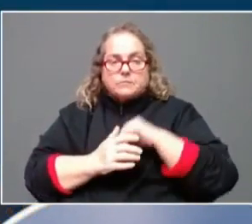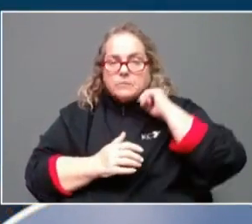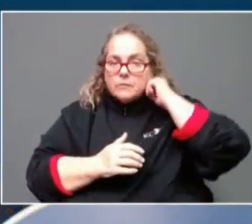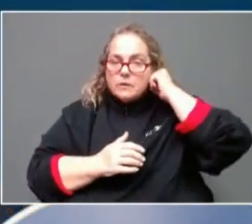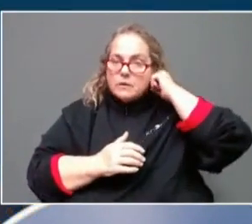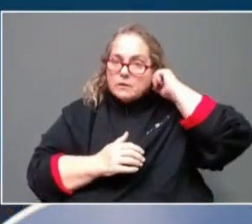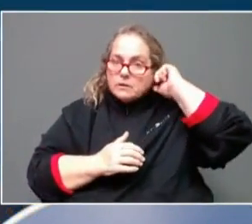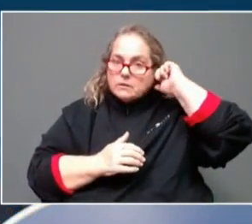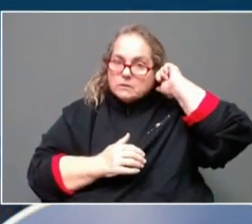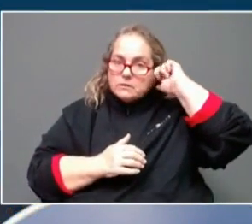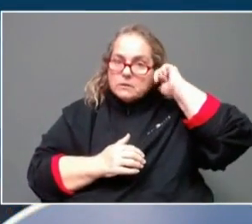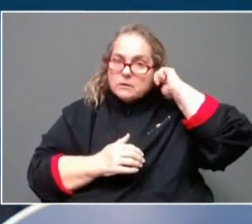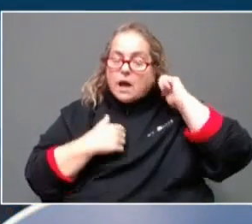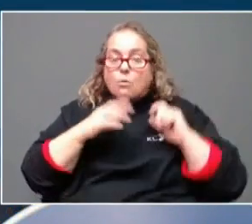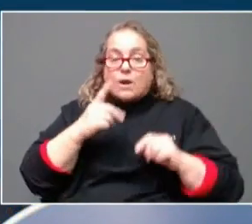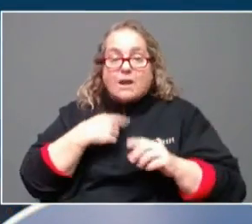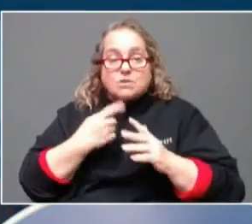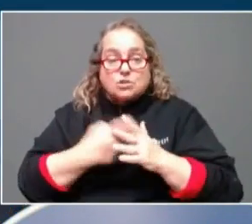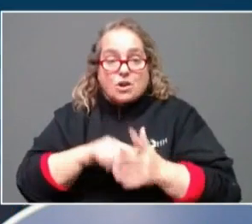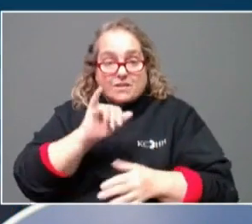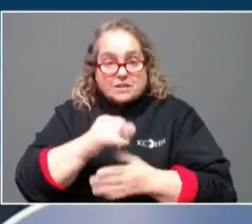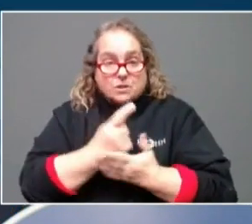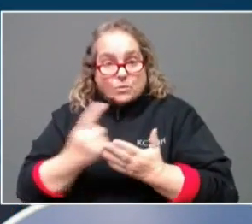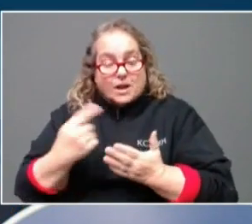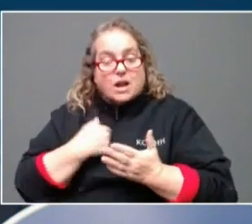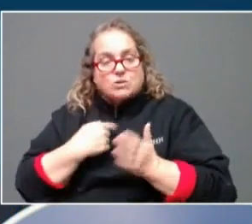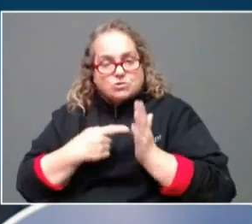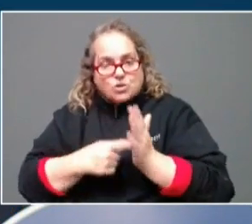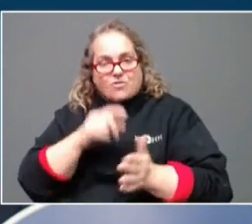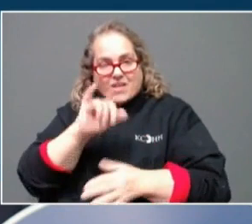is I've shown a slide like this three weeks in a row. Now this is from 91